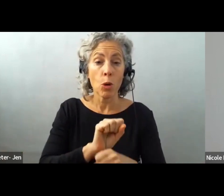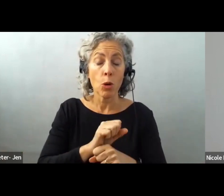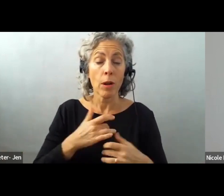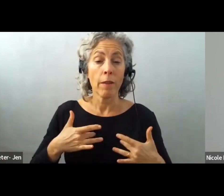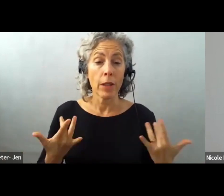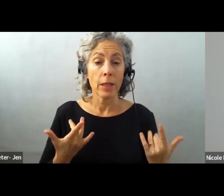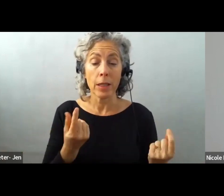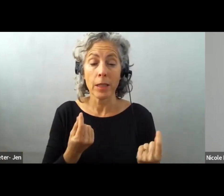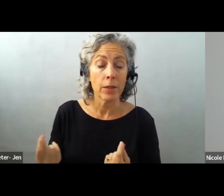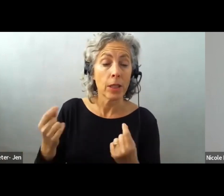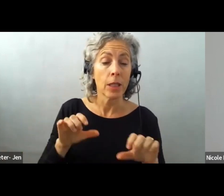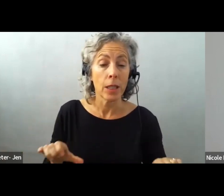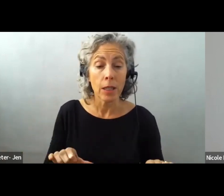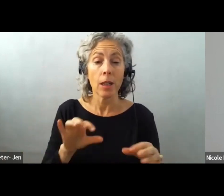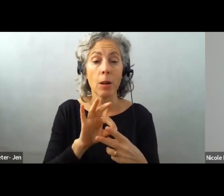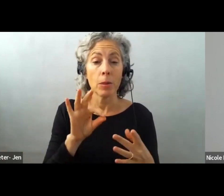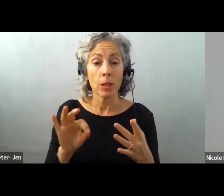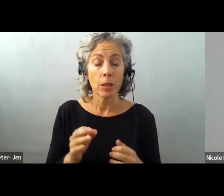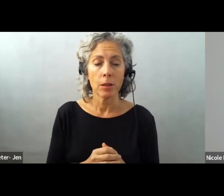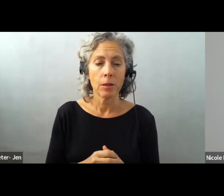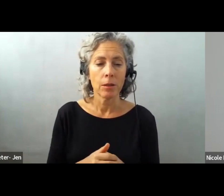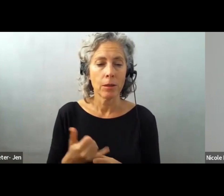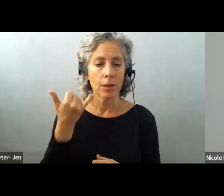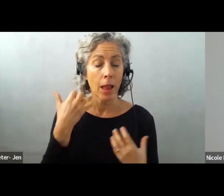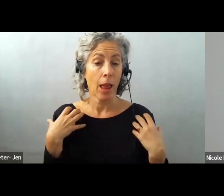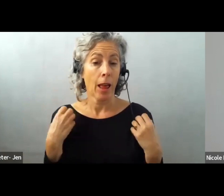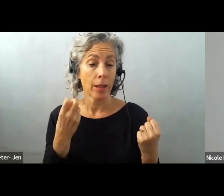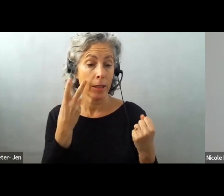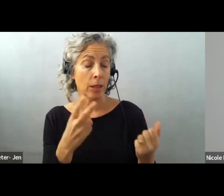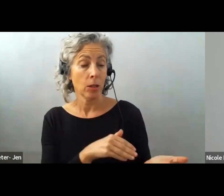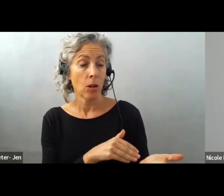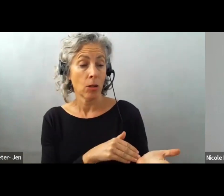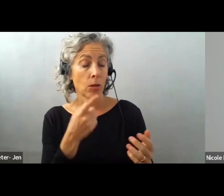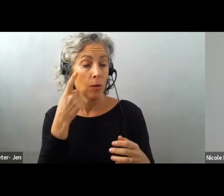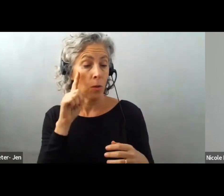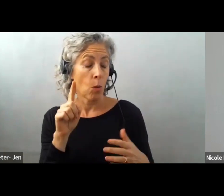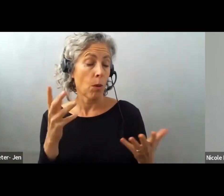options. Telehealth allows us to see doctors for, say blood tests